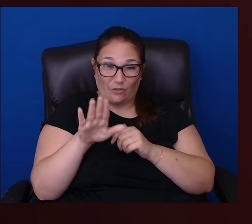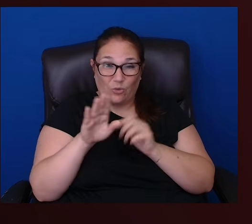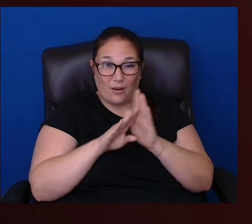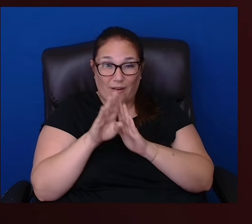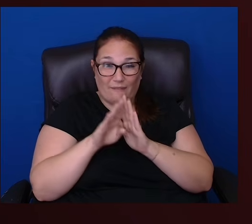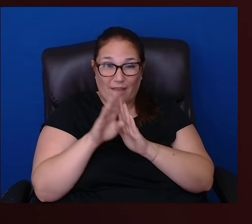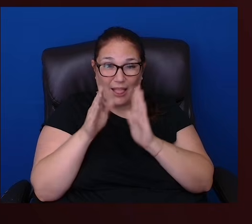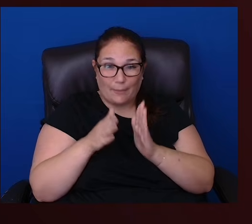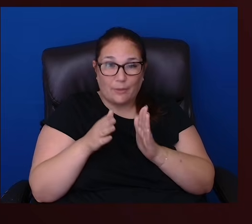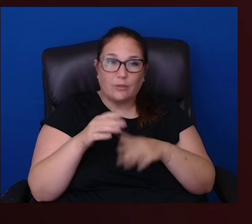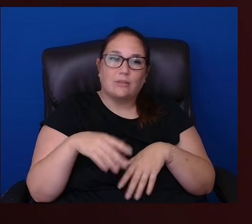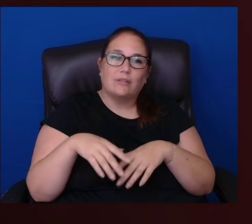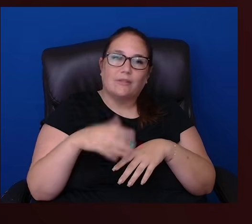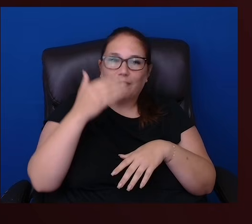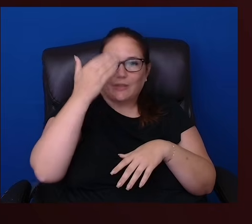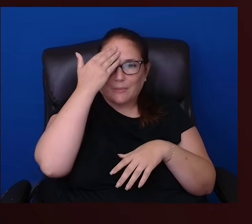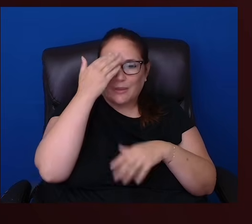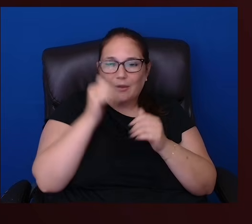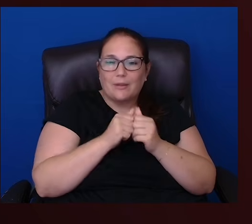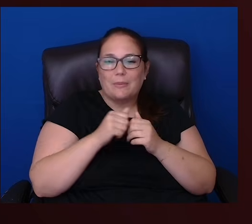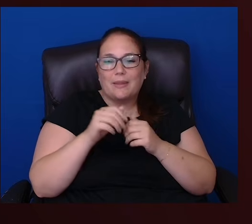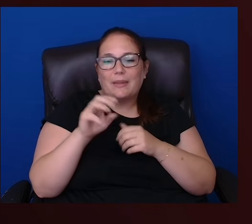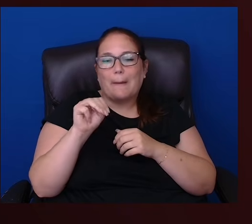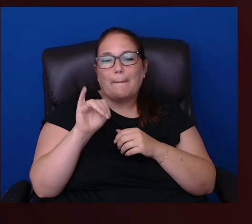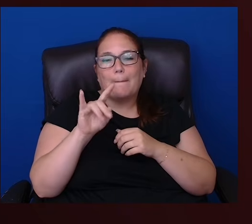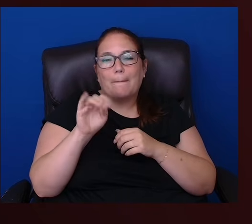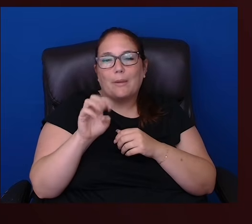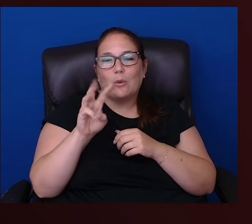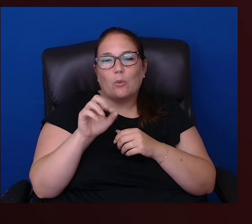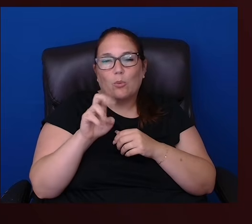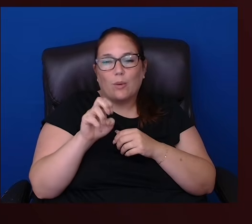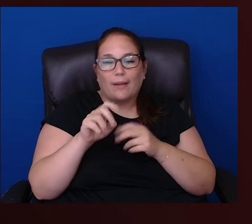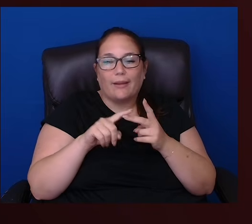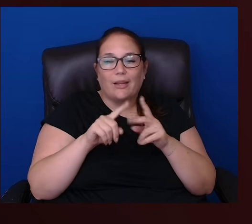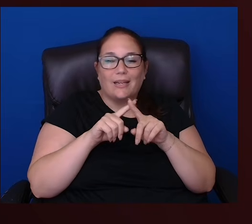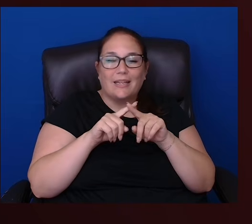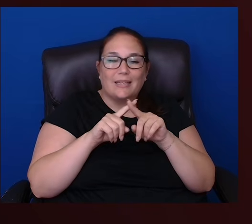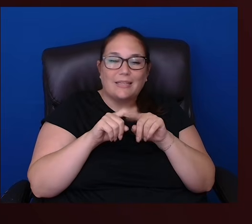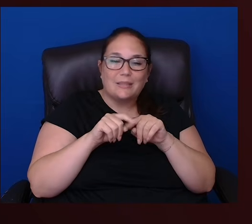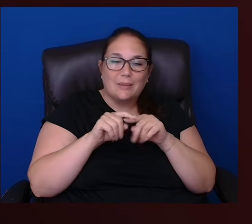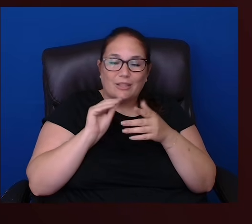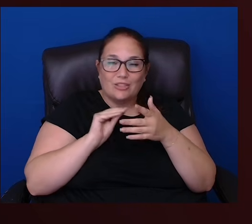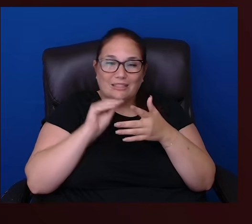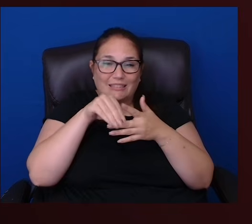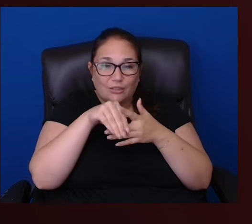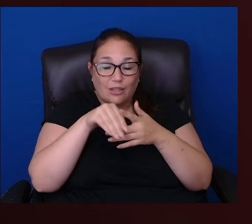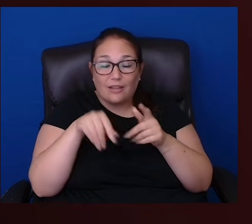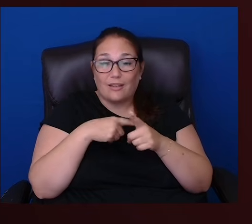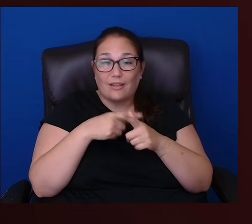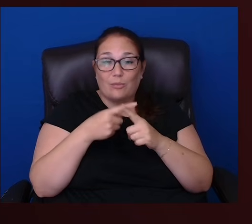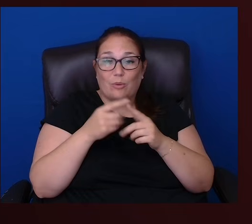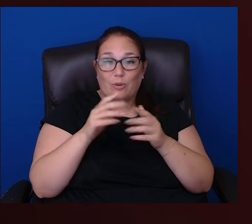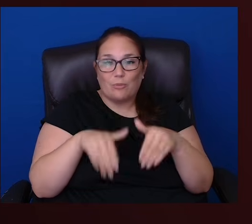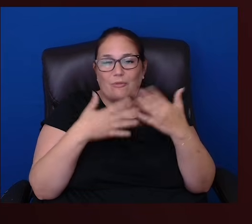like middleware and dependency injection. And we wanted to provide that environment in AI,